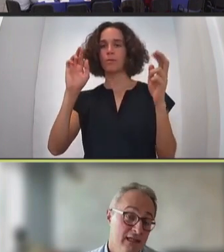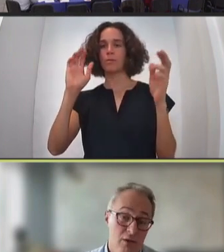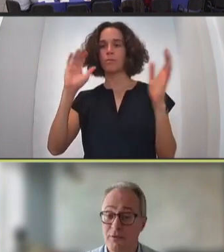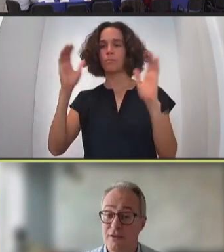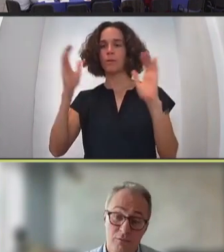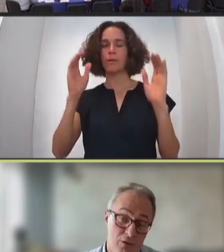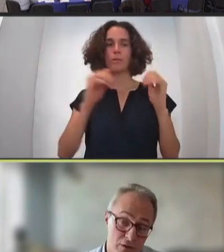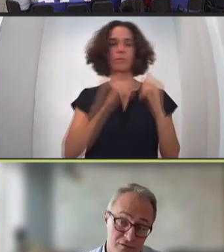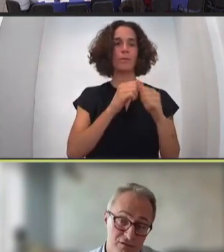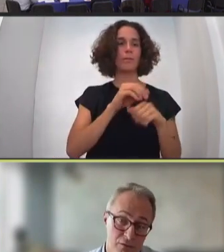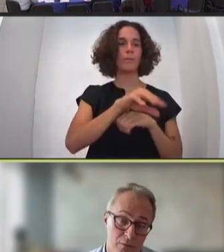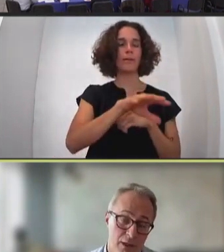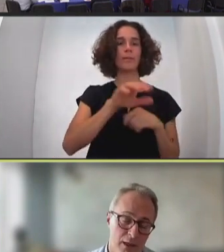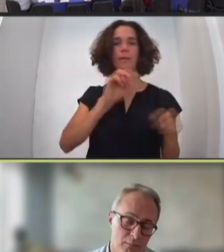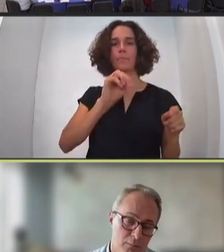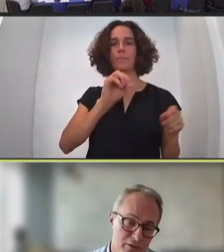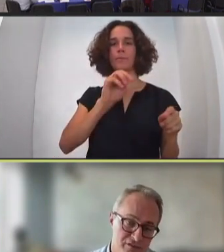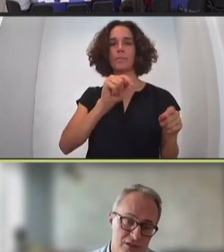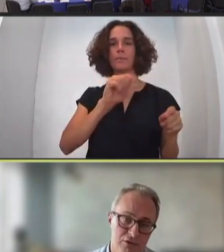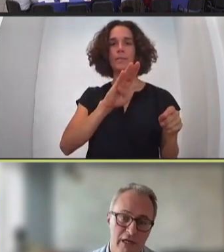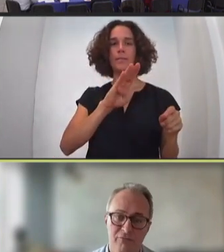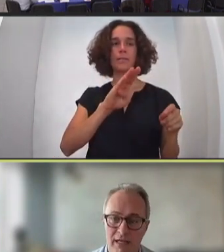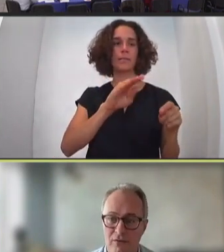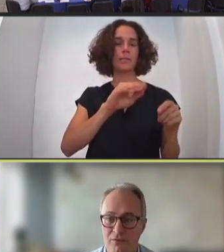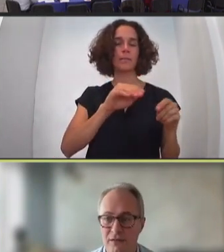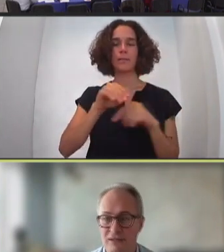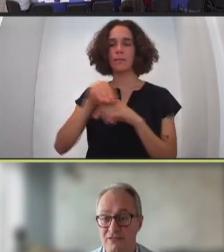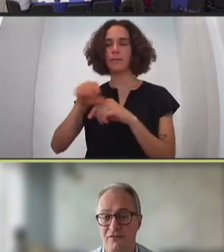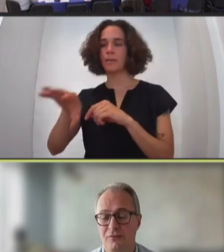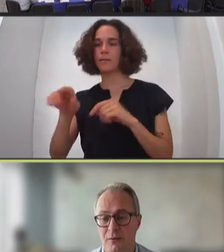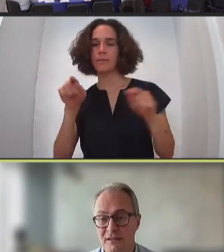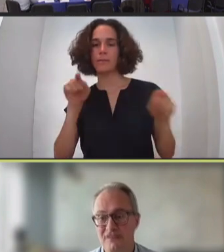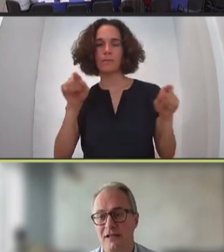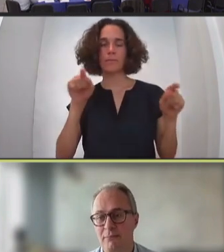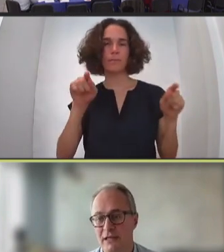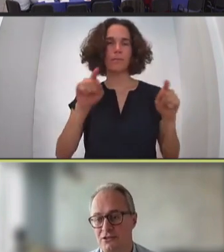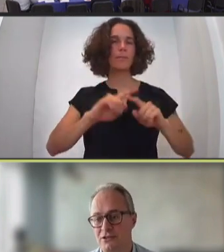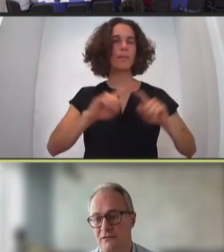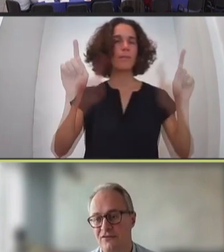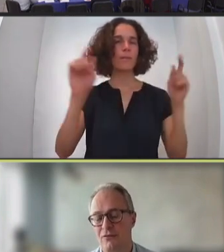then compared them to also monocyte-derived macrophages from the same patient. So,